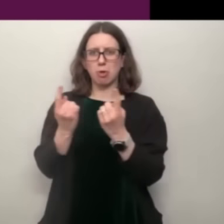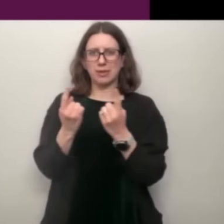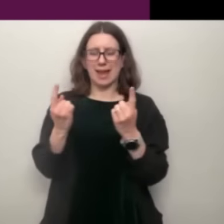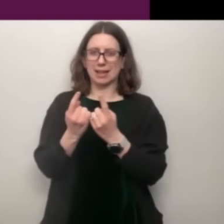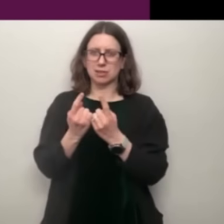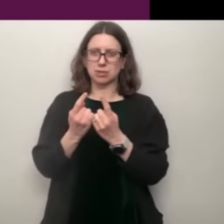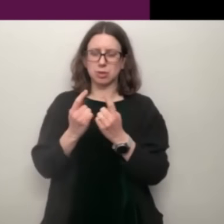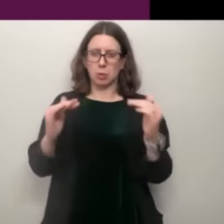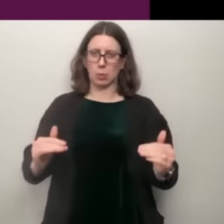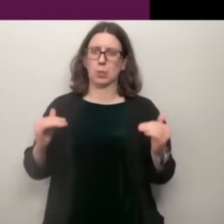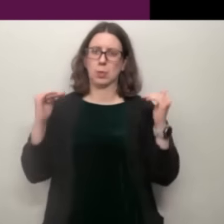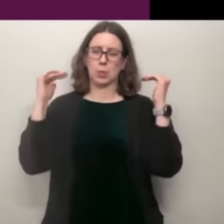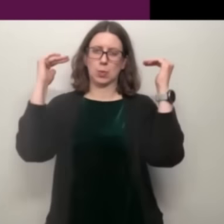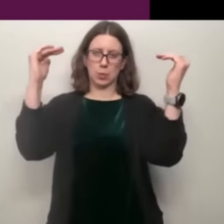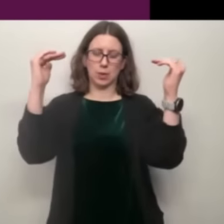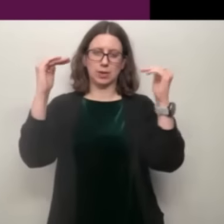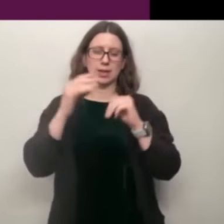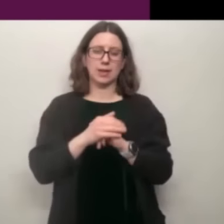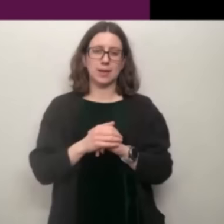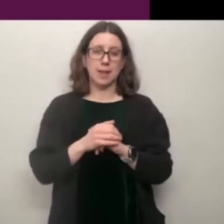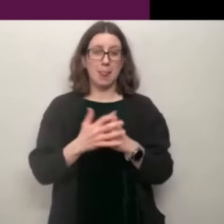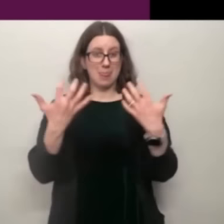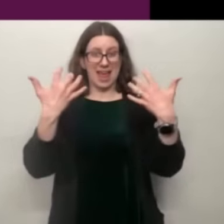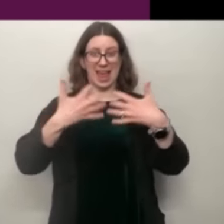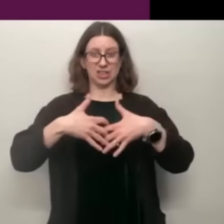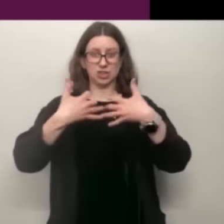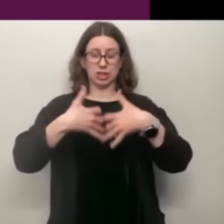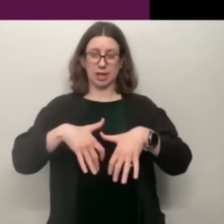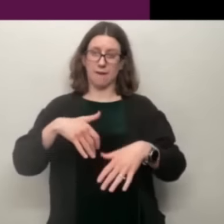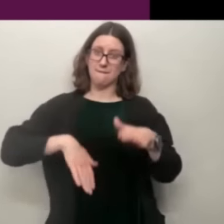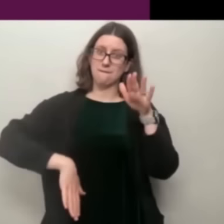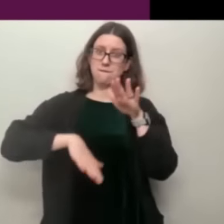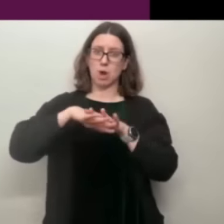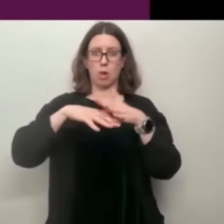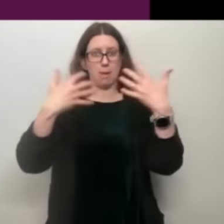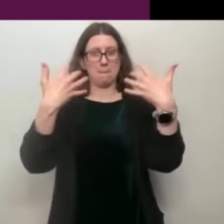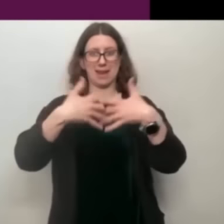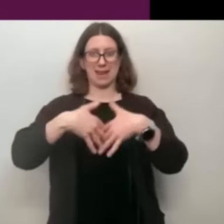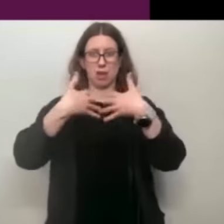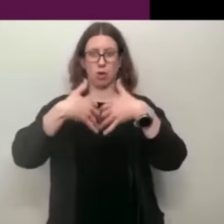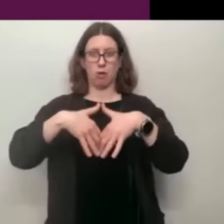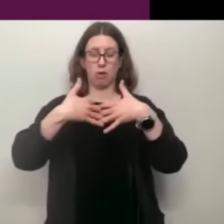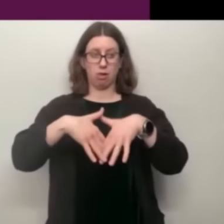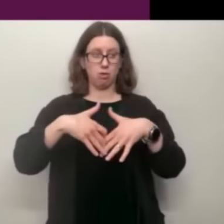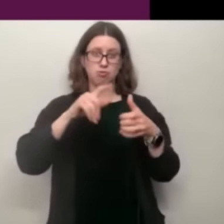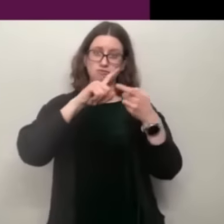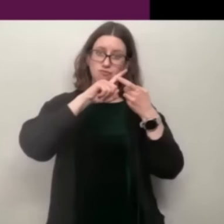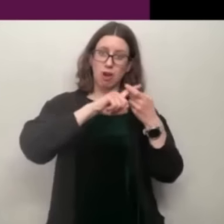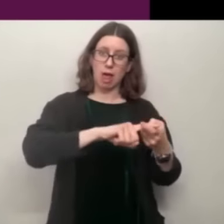provided a source of power that was entirely mechanical and did not necessarily rely upon natural resources